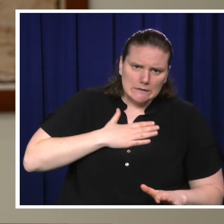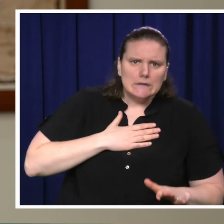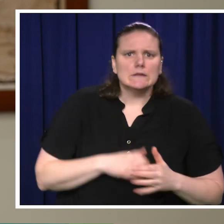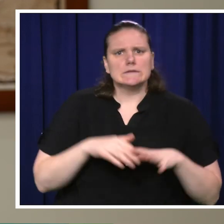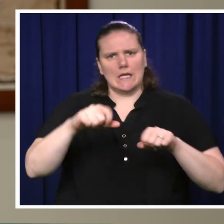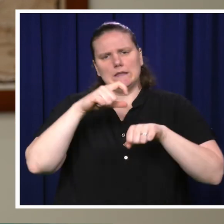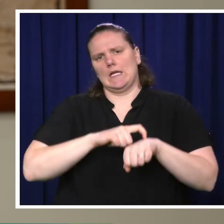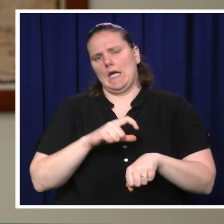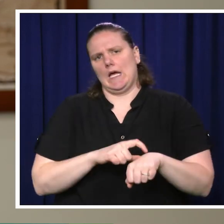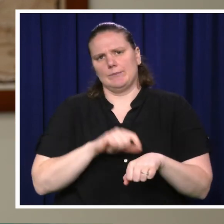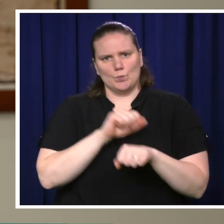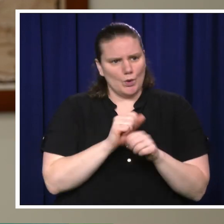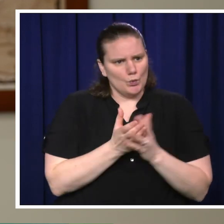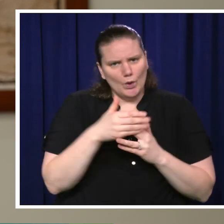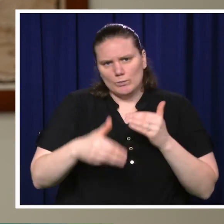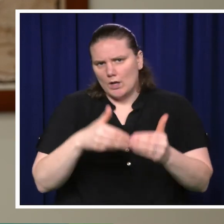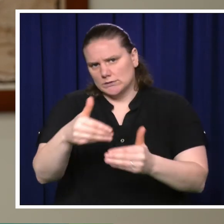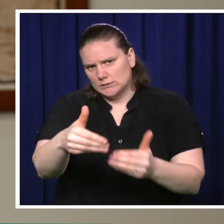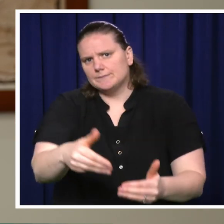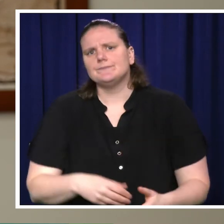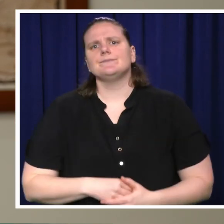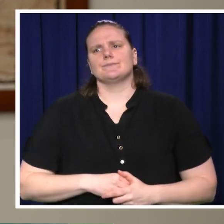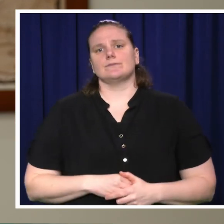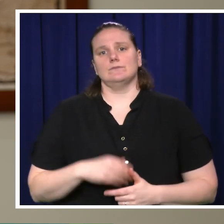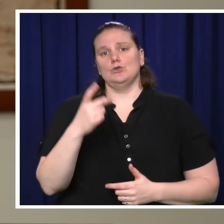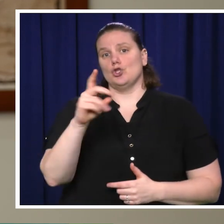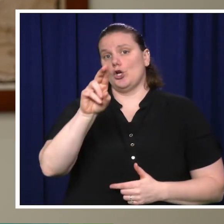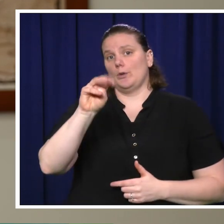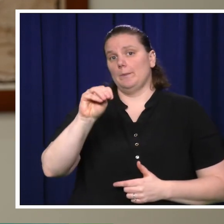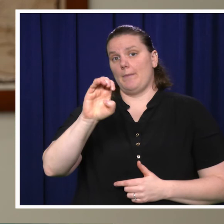So we asked for your patience as this will take time to work through the process.